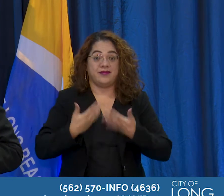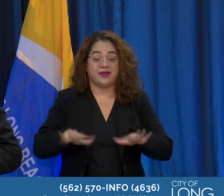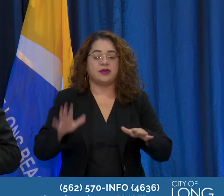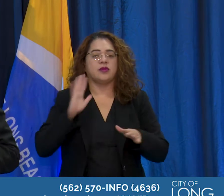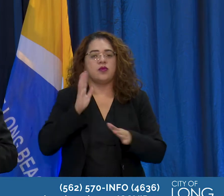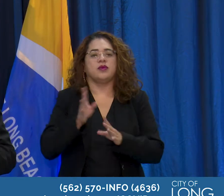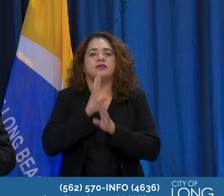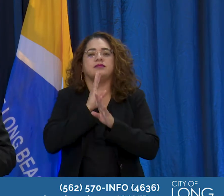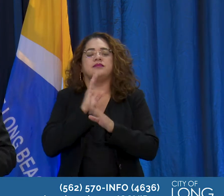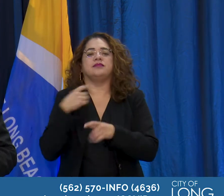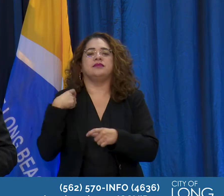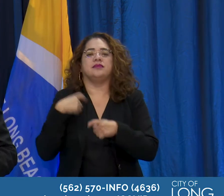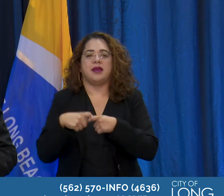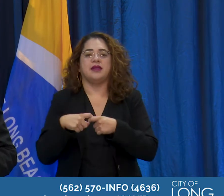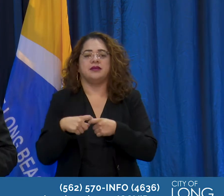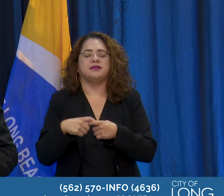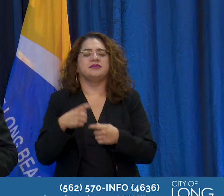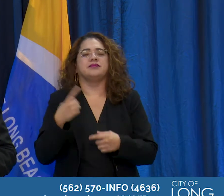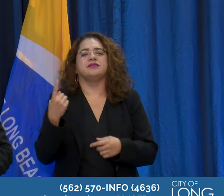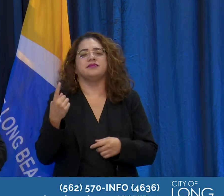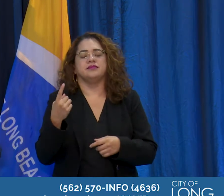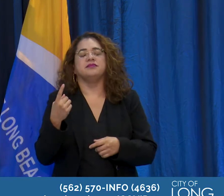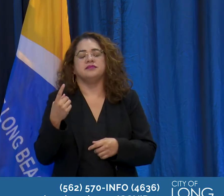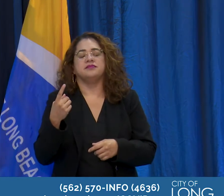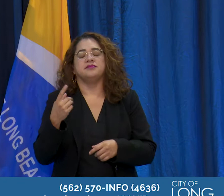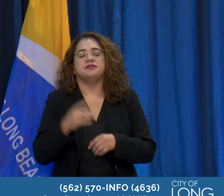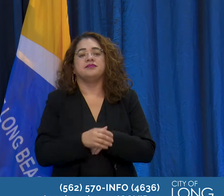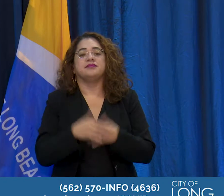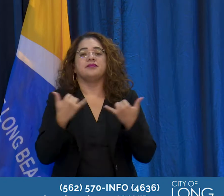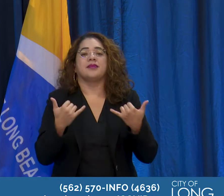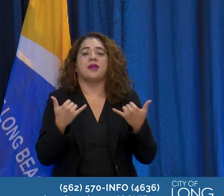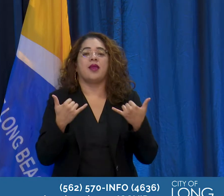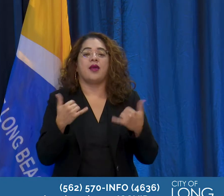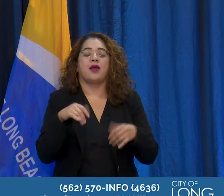I want to update everybody on our numbers first.